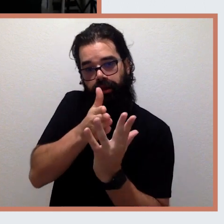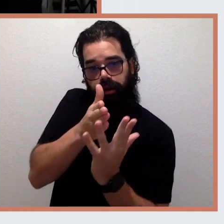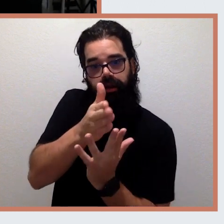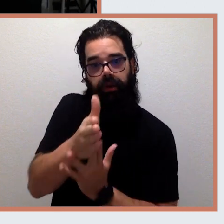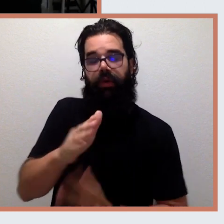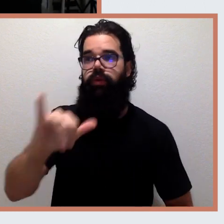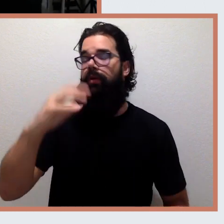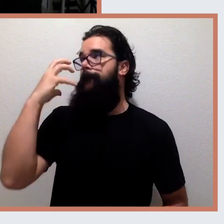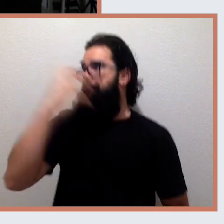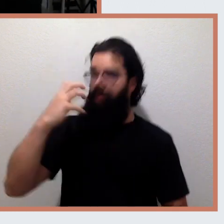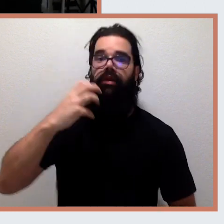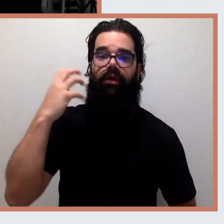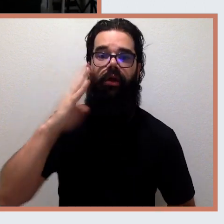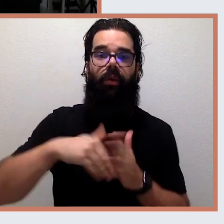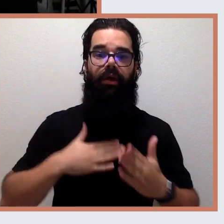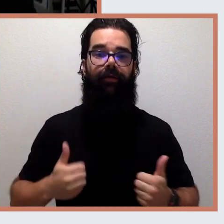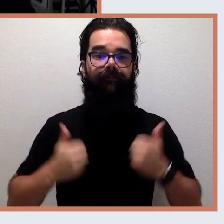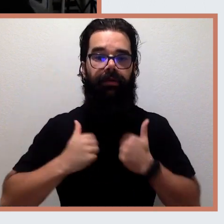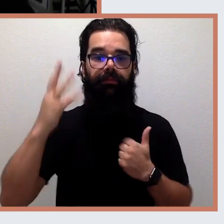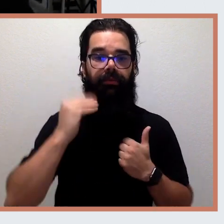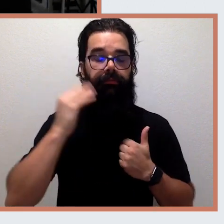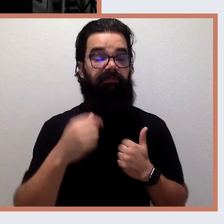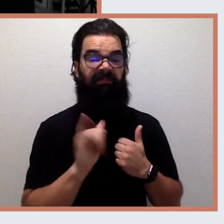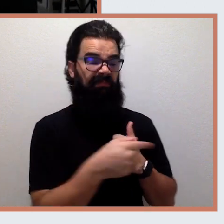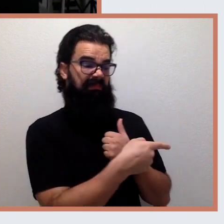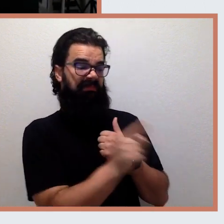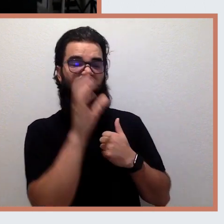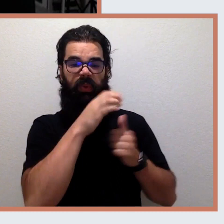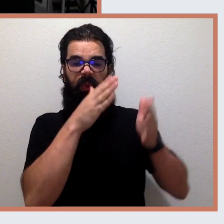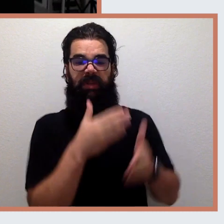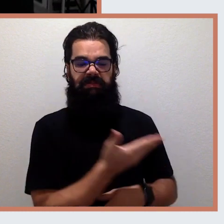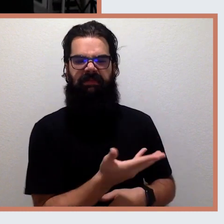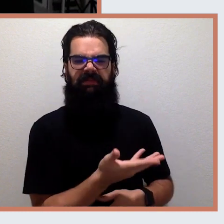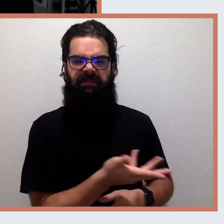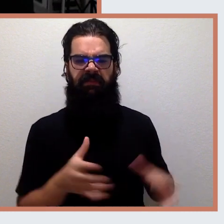So it was the most amazing experience of my life cause these five strangers